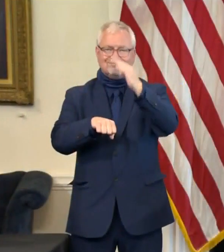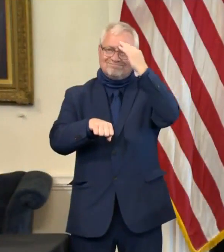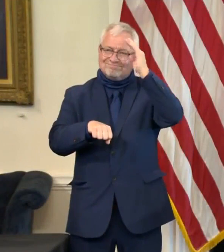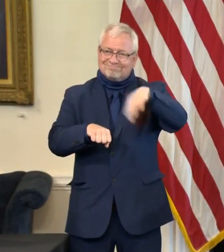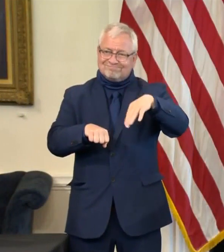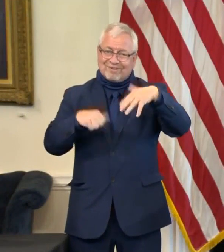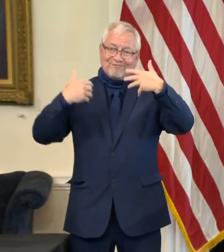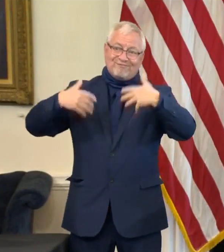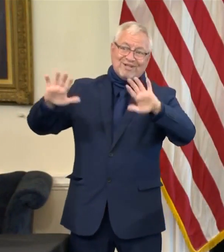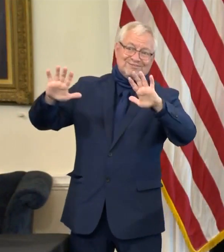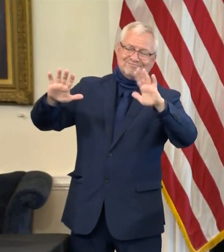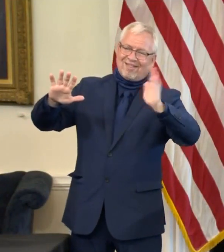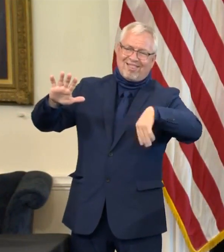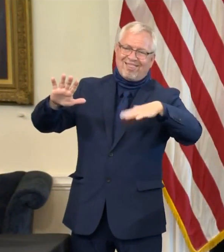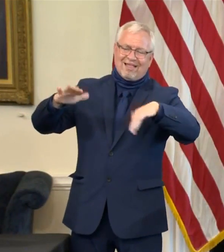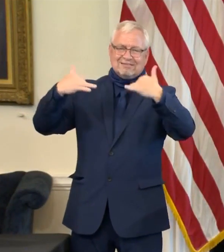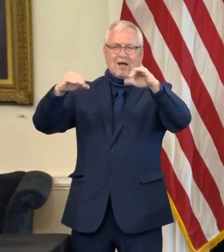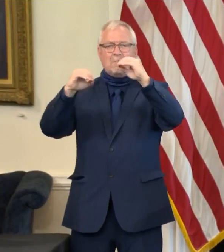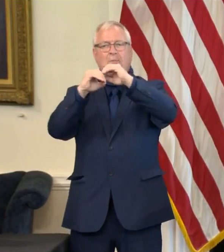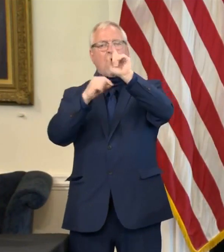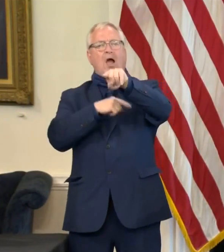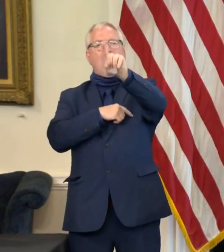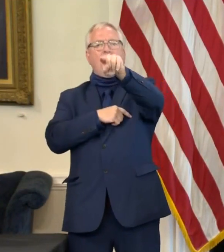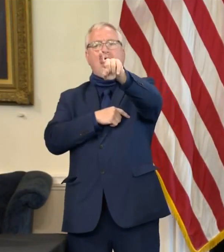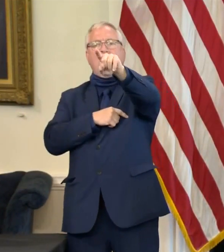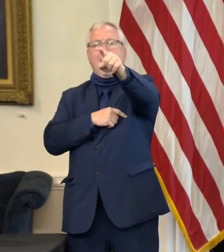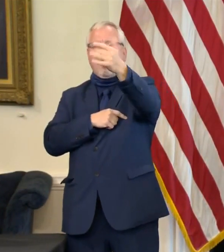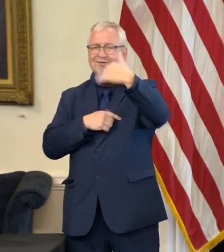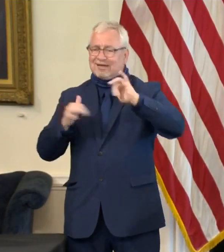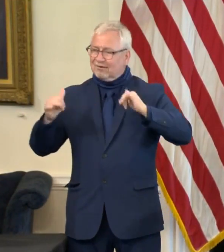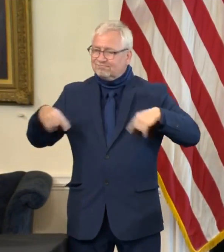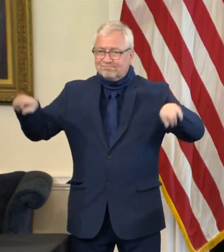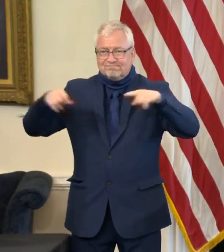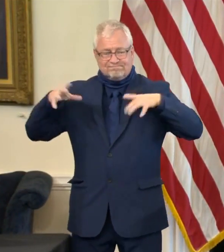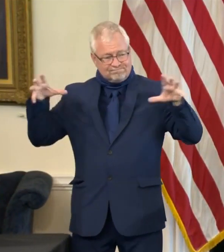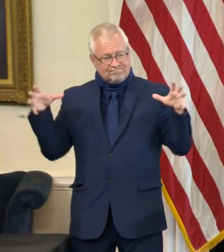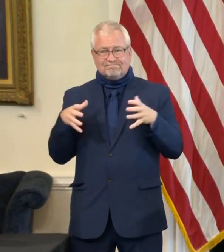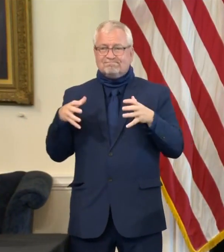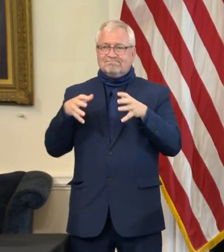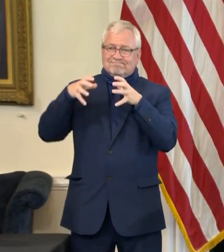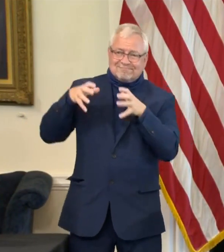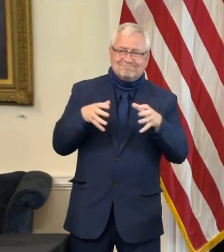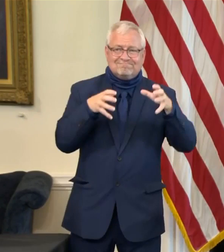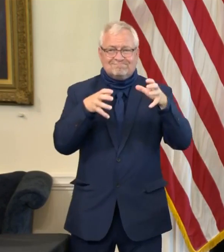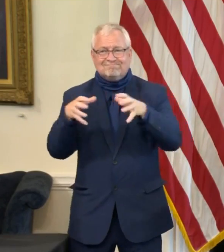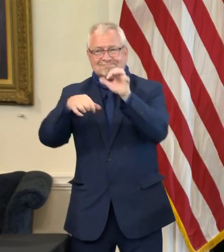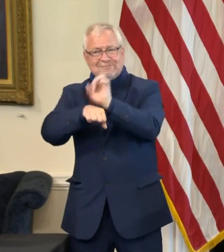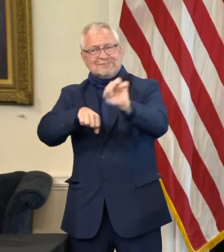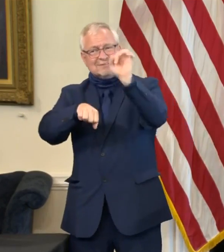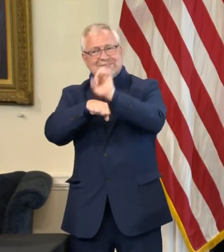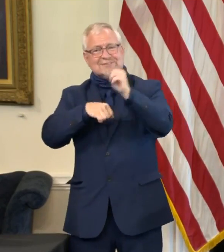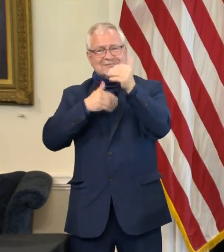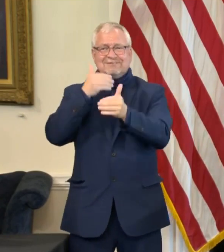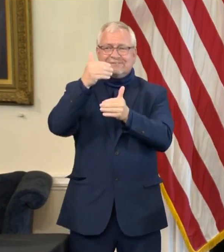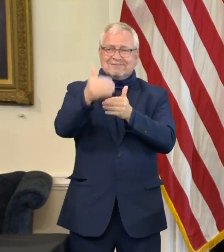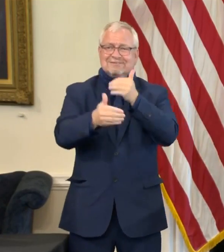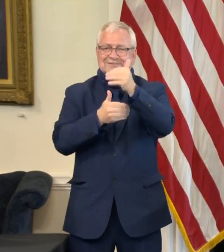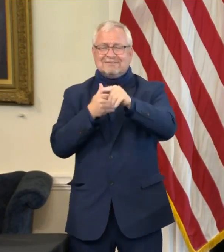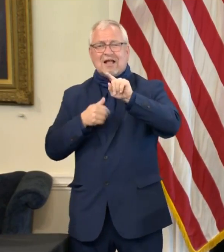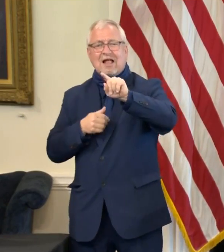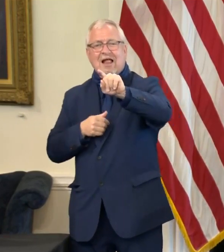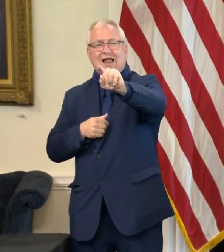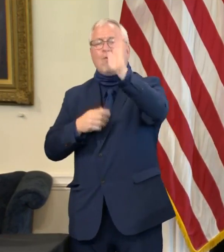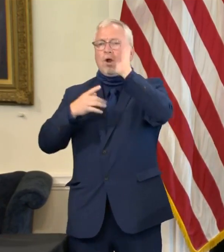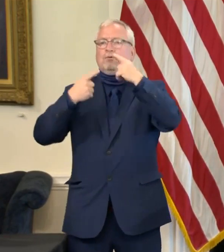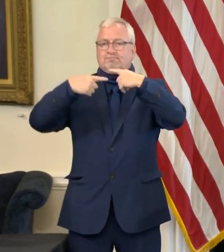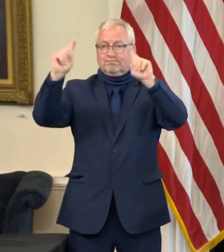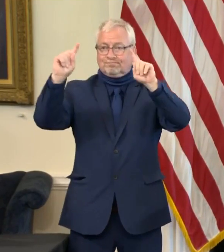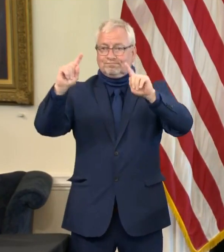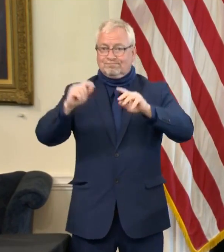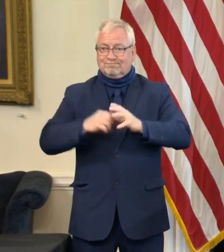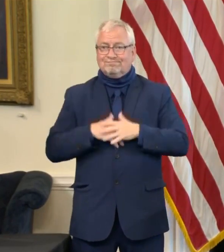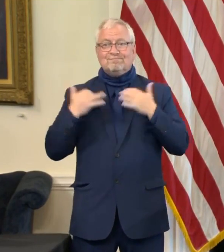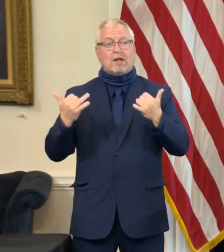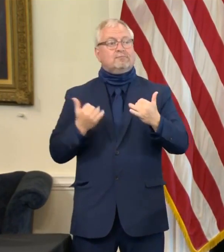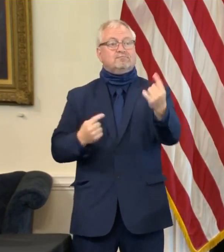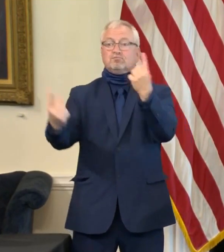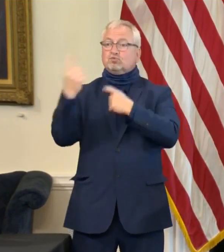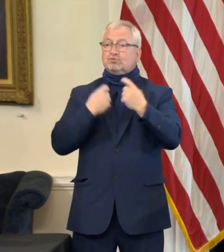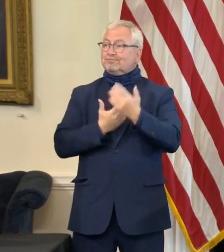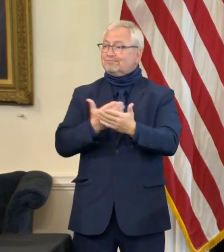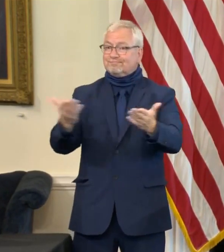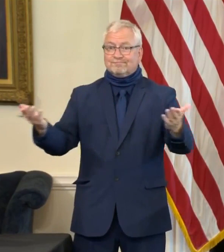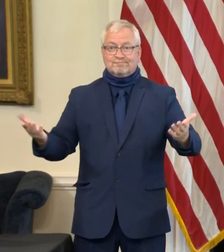WHILE WE STILL HAVE A LONG WAY TO GO, THANKS TO EACH ONE OF YOU WE TRULY ARE ON THE ROAD TO RECOVERY.